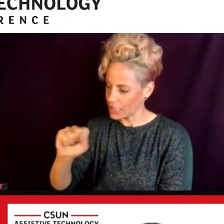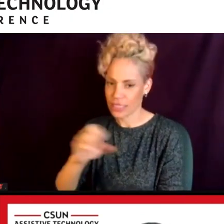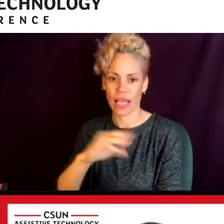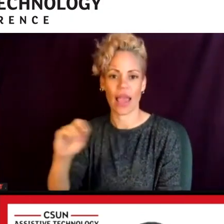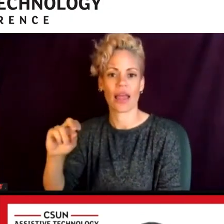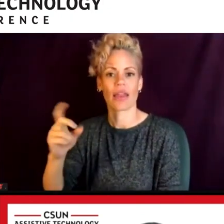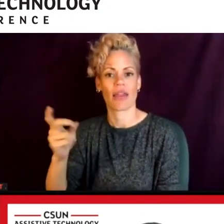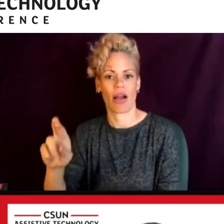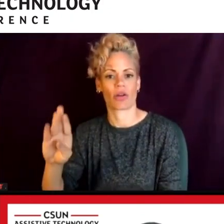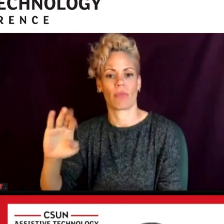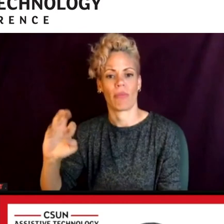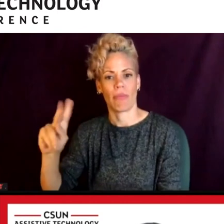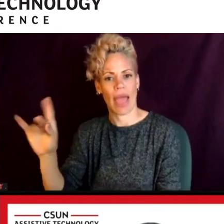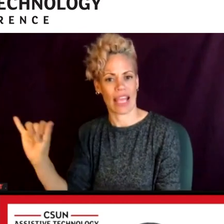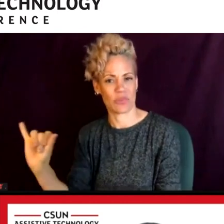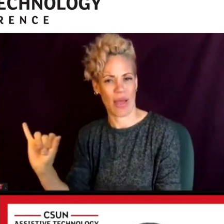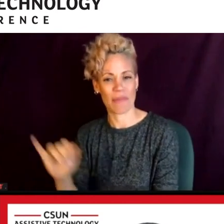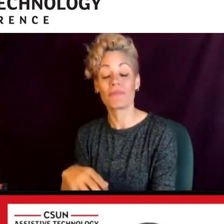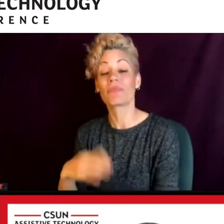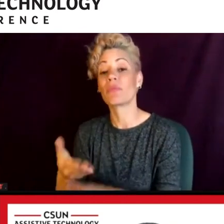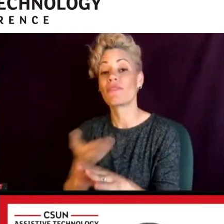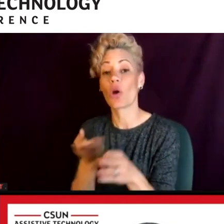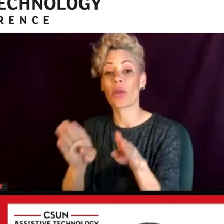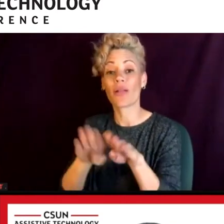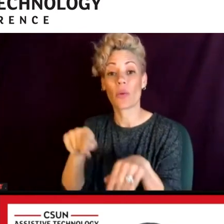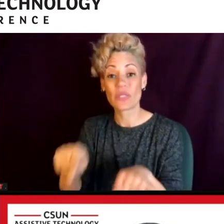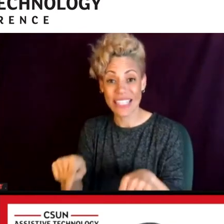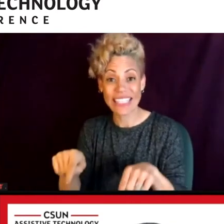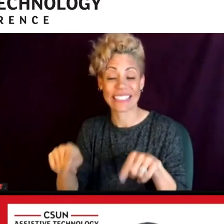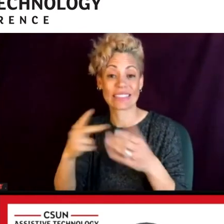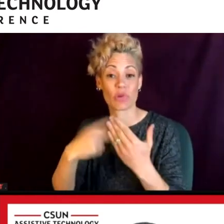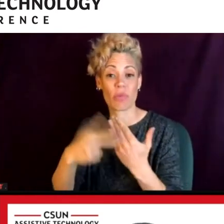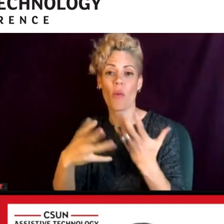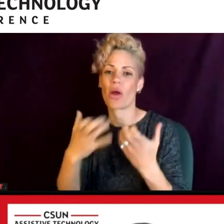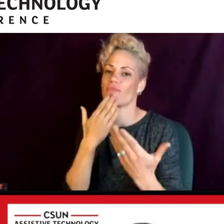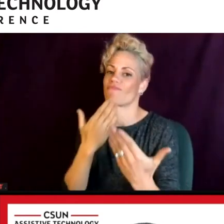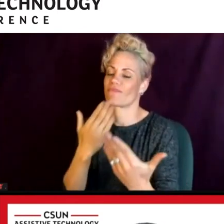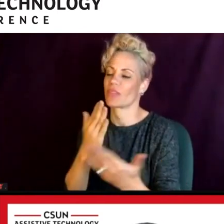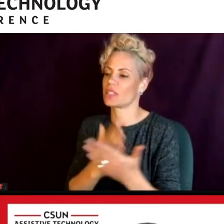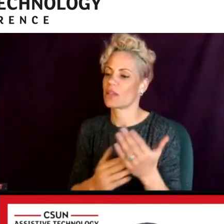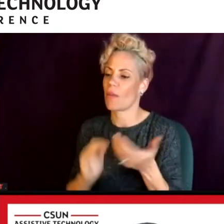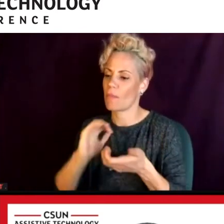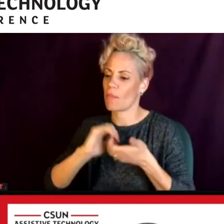I did wanna acknowledge some important partners. Big thanks to Jennison Asuncion, Program Chair